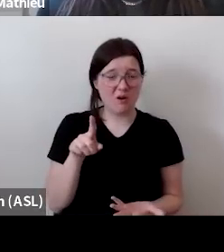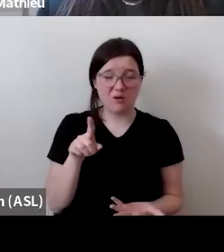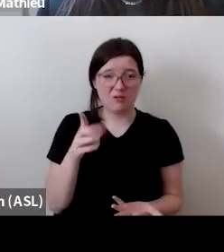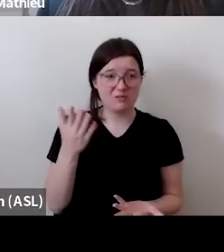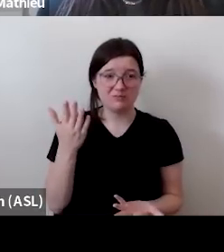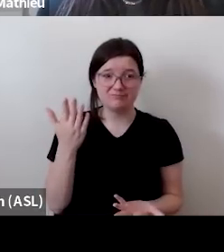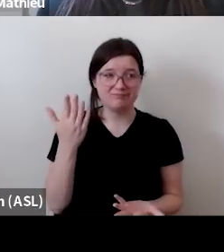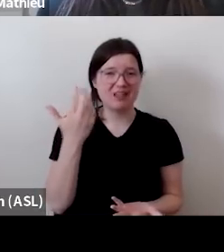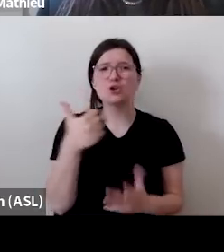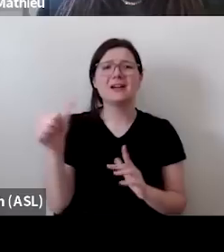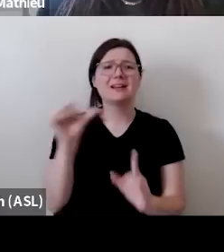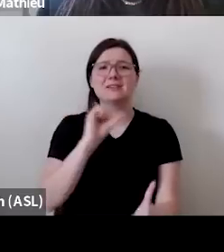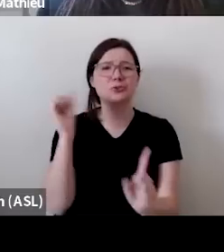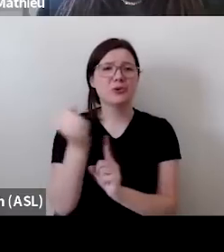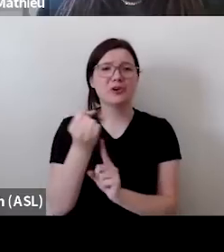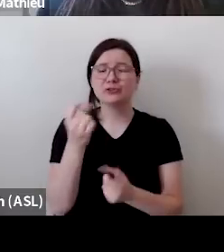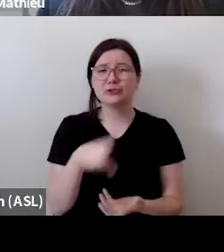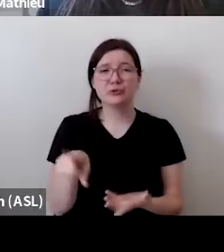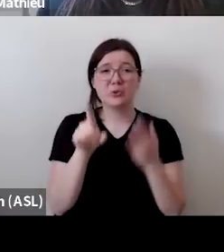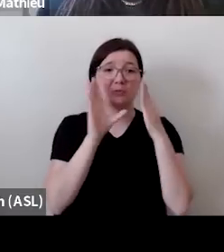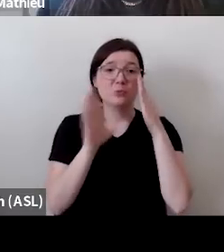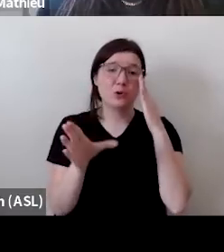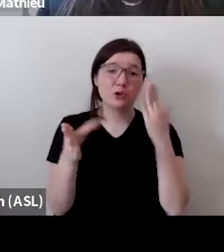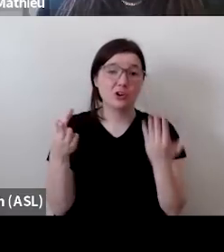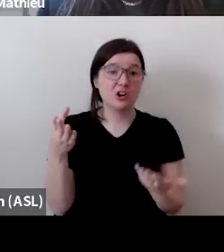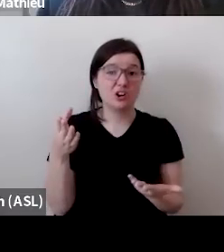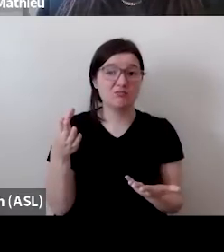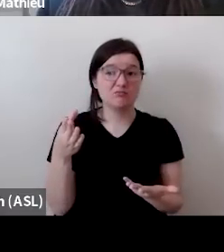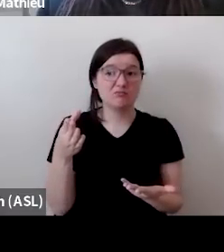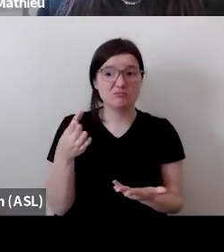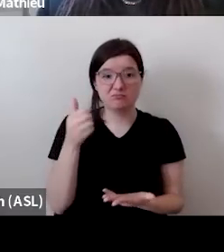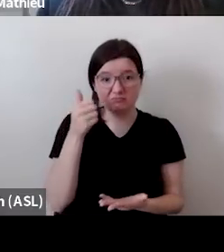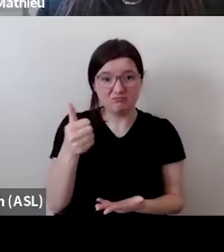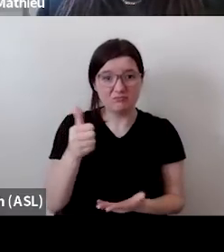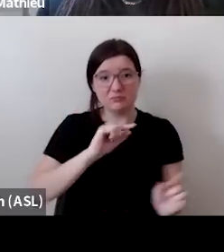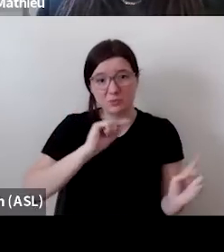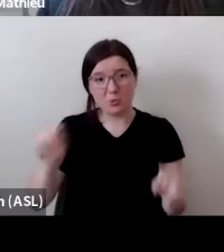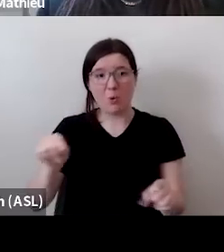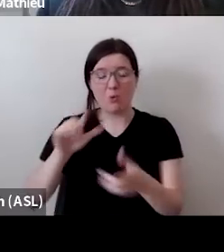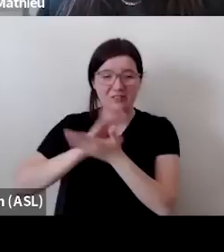Or any kind of circumstance in which you would go clean out someone's belonging, kind of just on